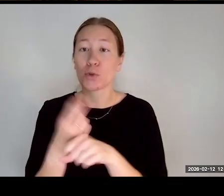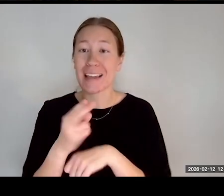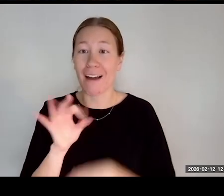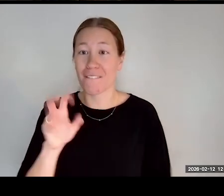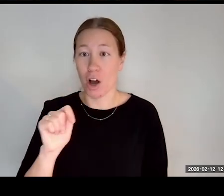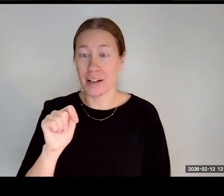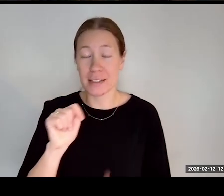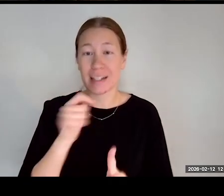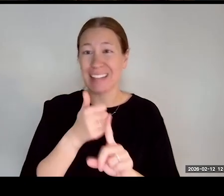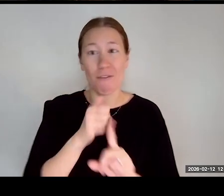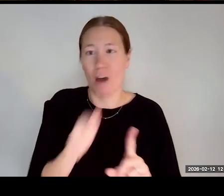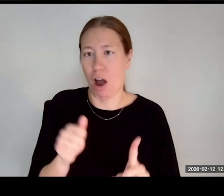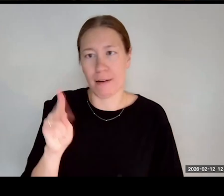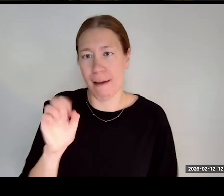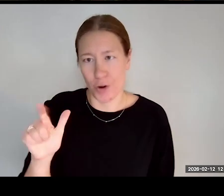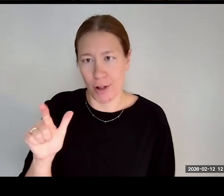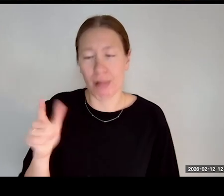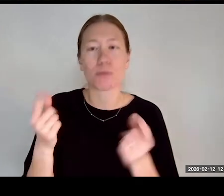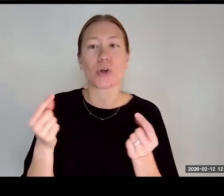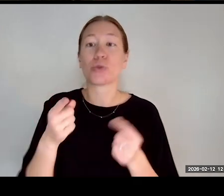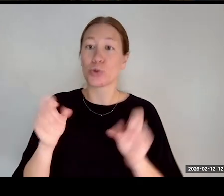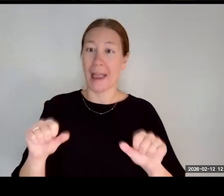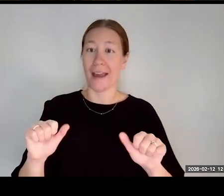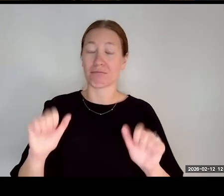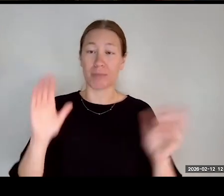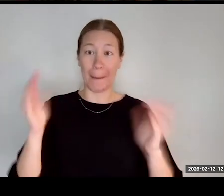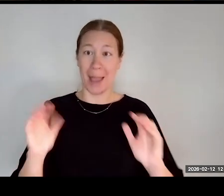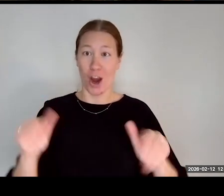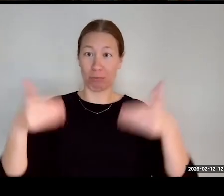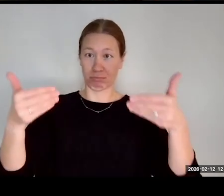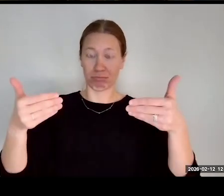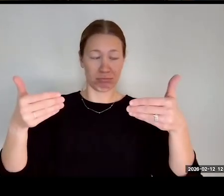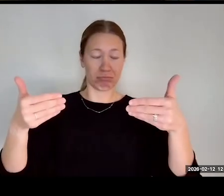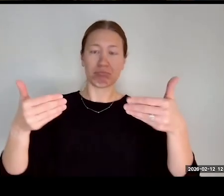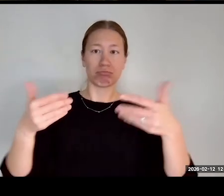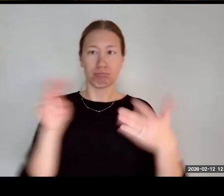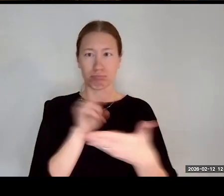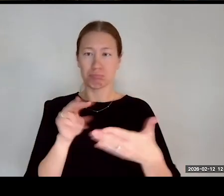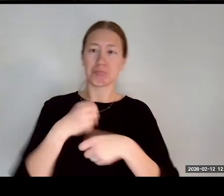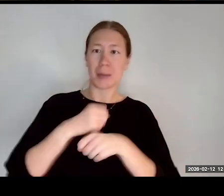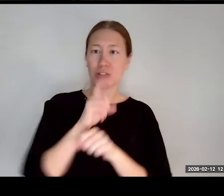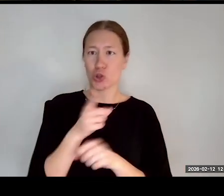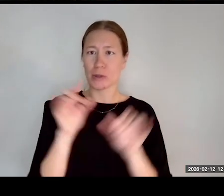what you can do is you can check it against Arial in 12 point and make sure the sizing is similar and then you should have a font